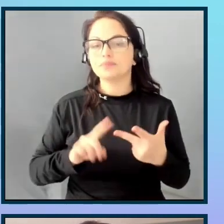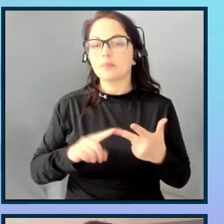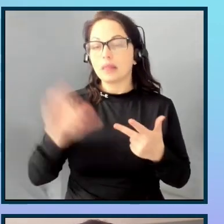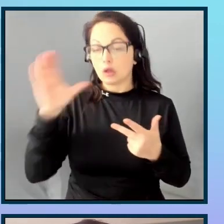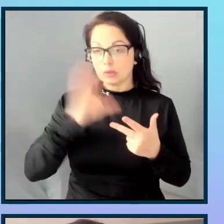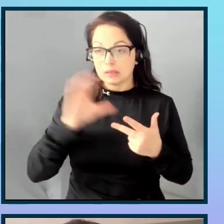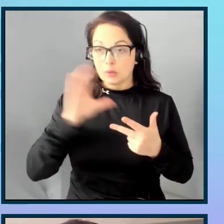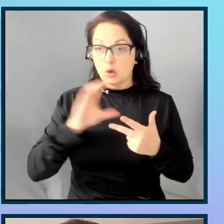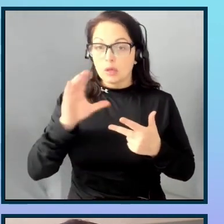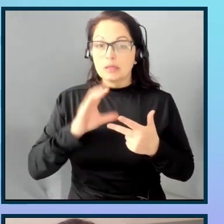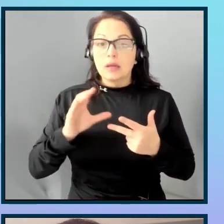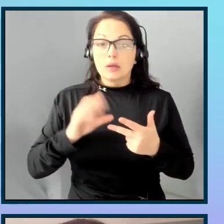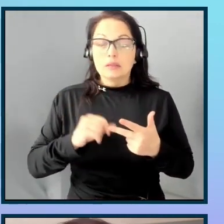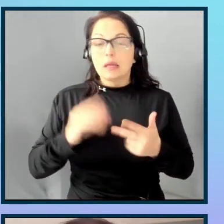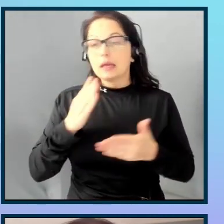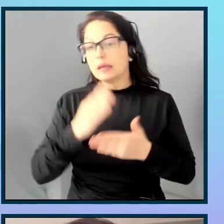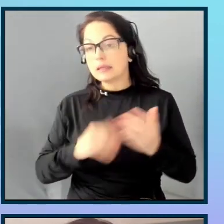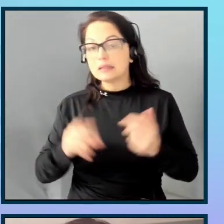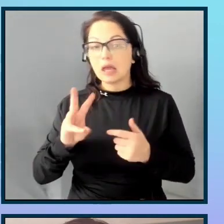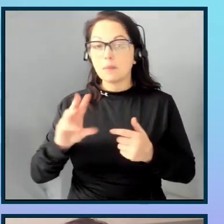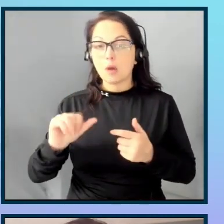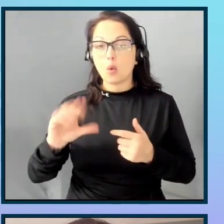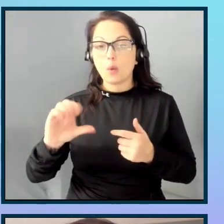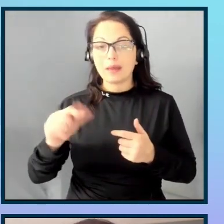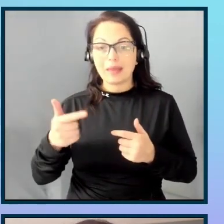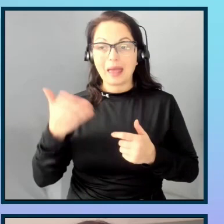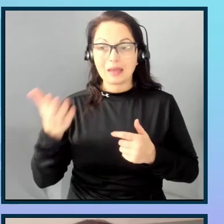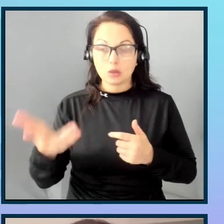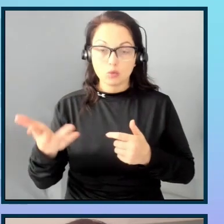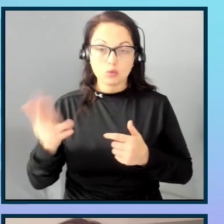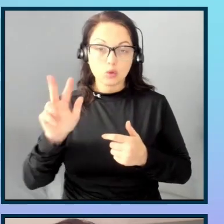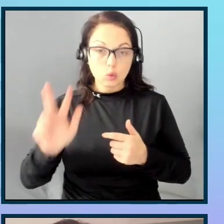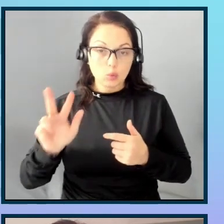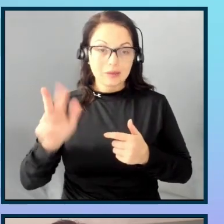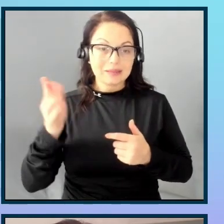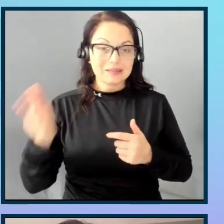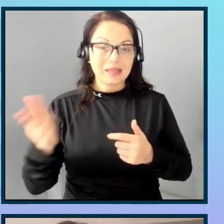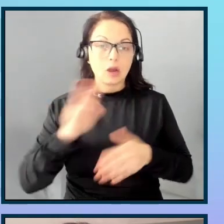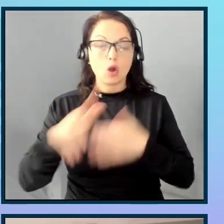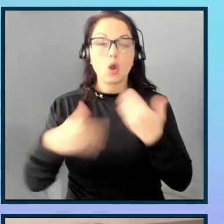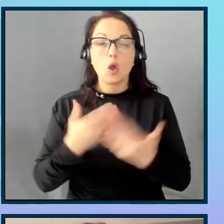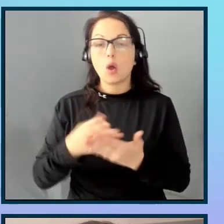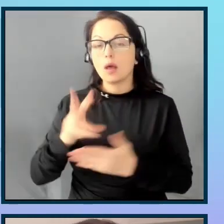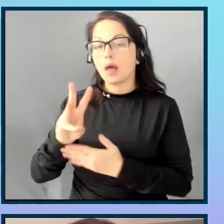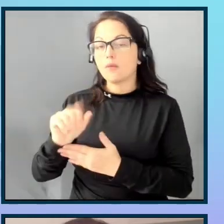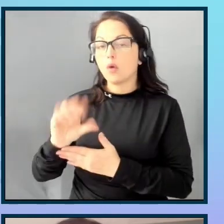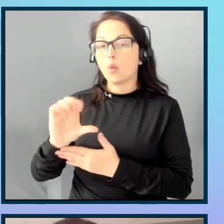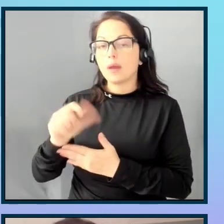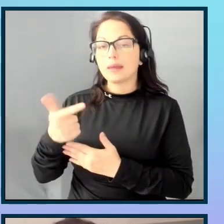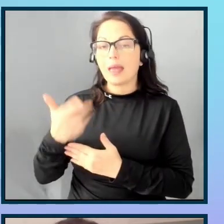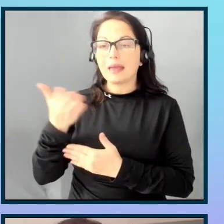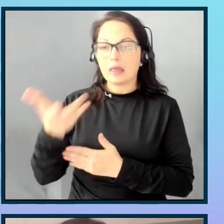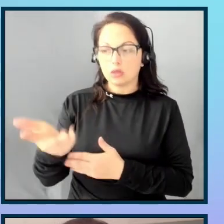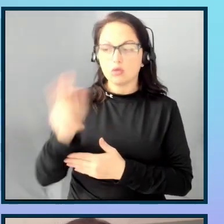Some of WCAG 3 is there. And all of WCAG 3 is current in either in the placeholder or the exploratory phase.